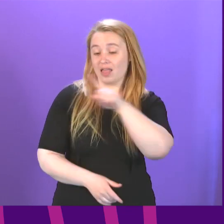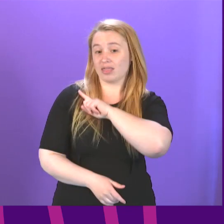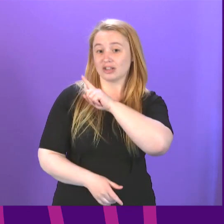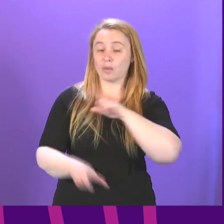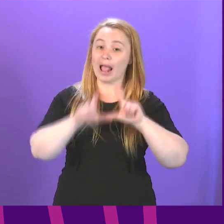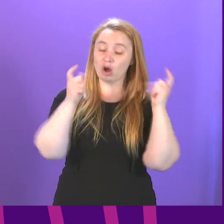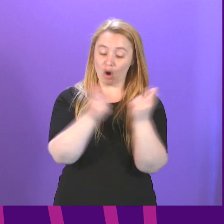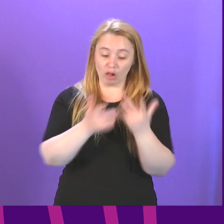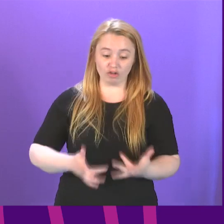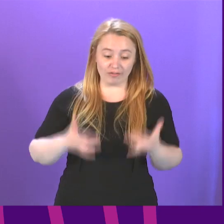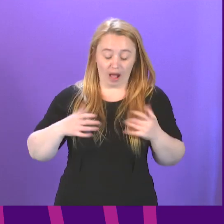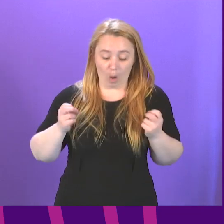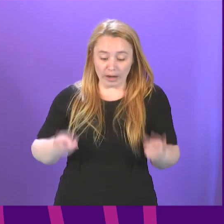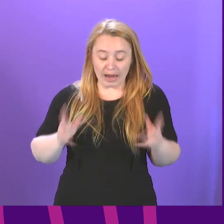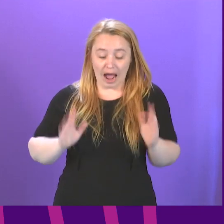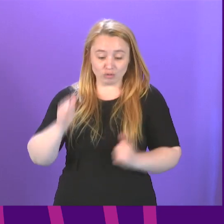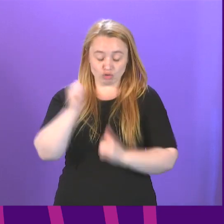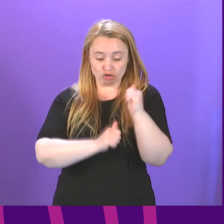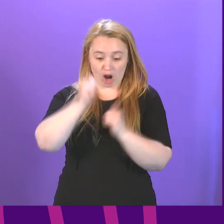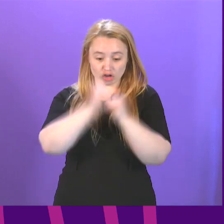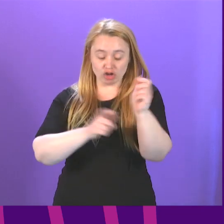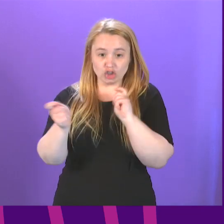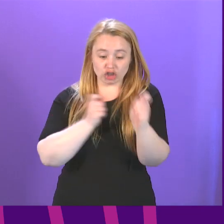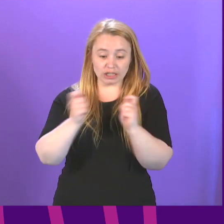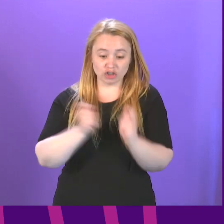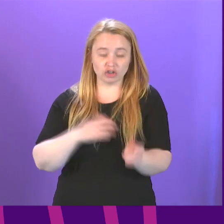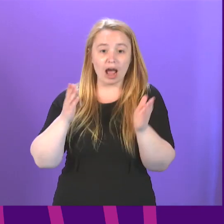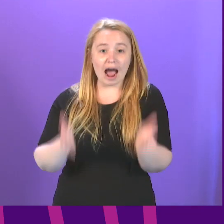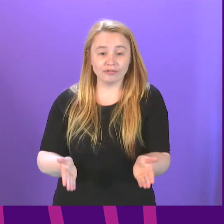as a cost-saving exercise. Does the minister accept that those cuts have